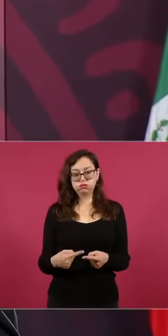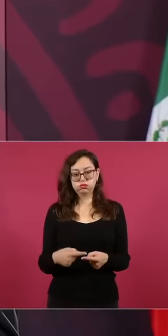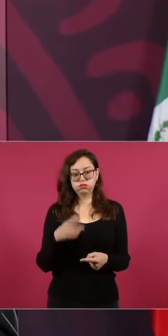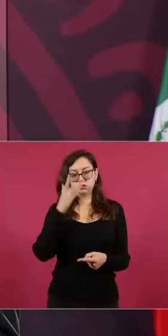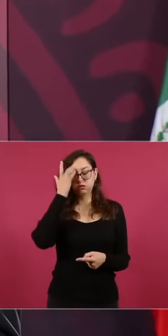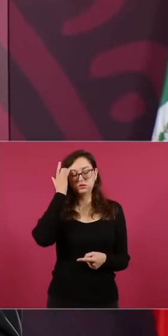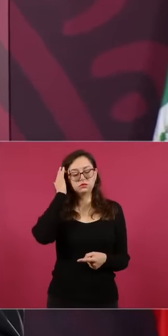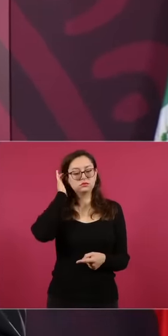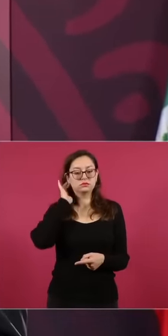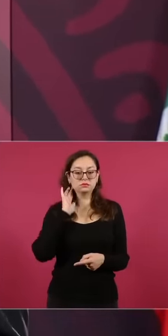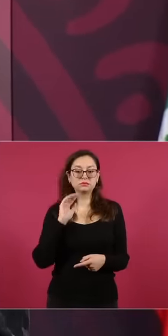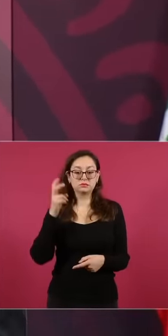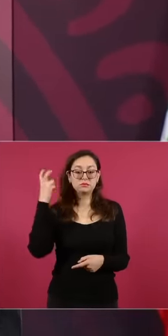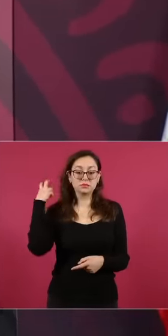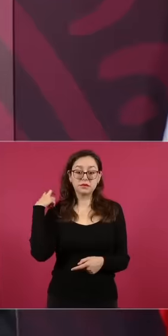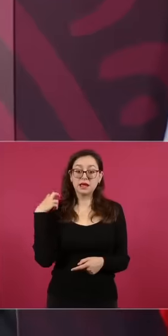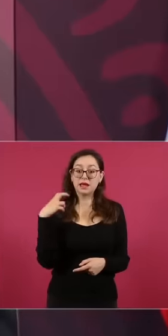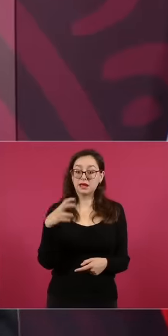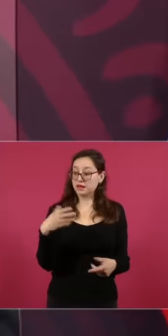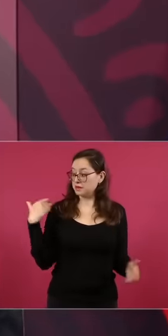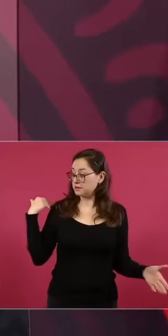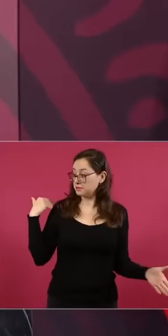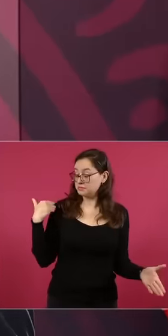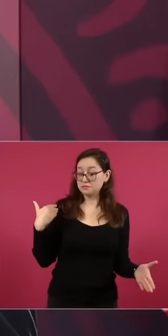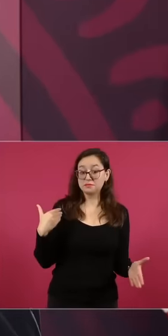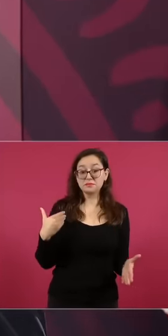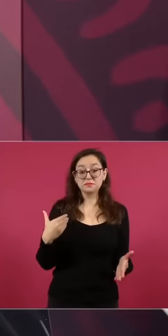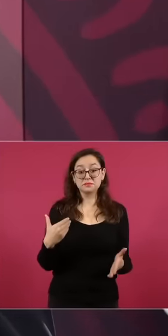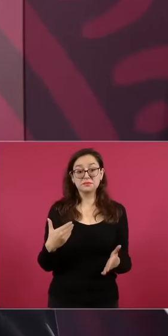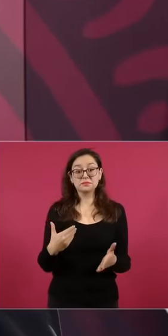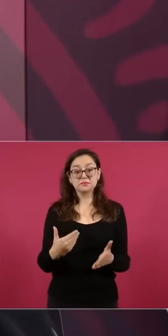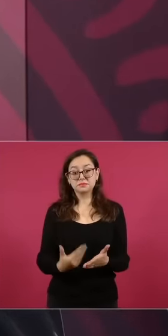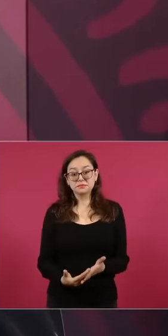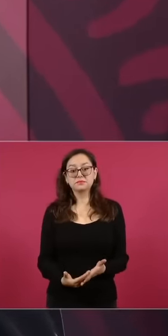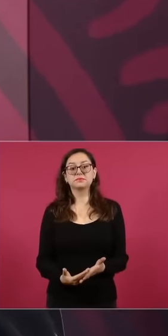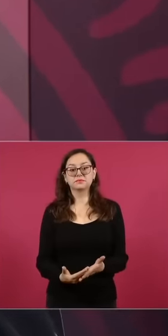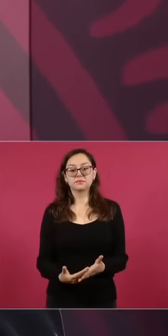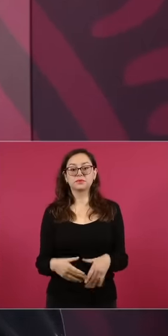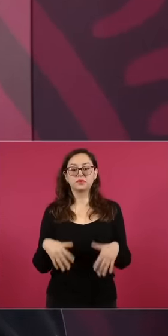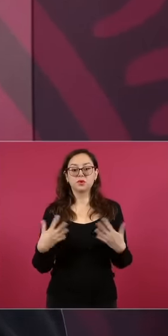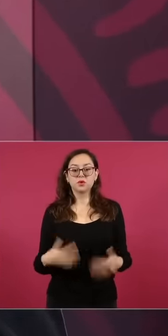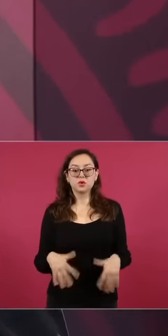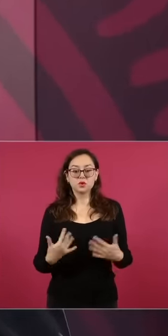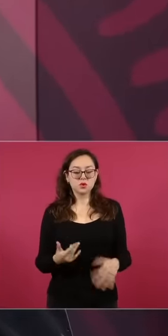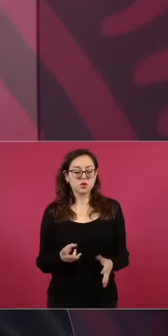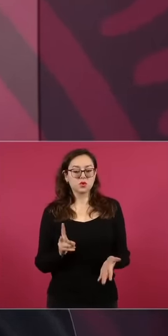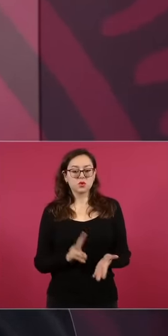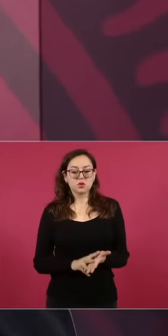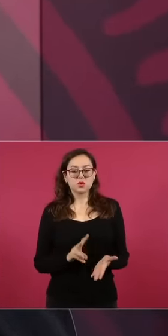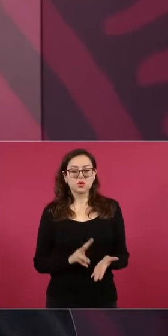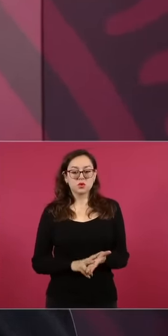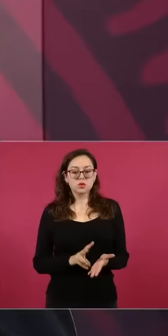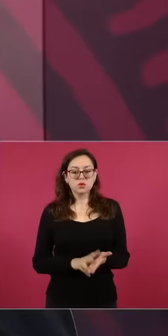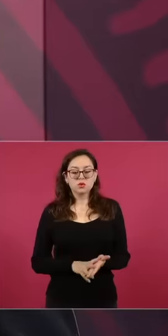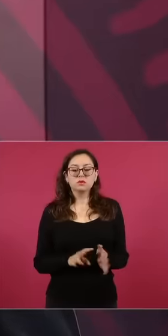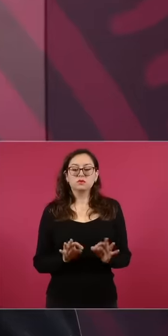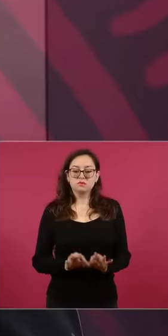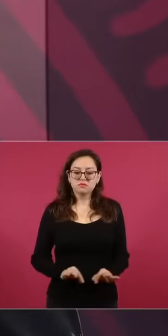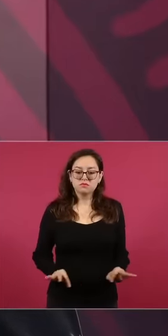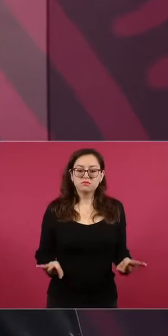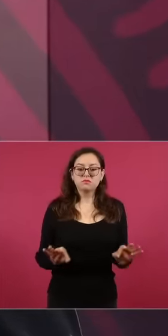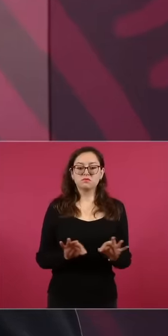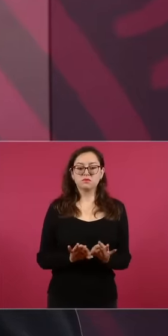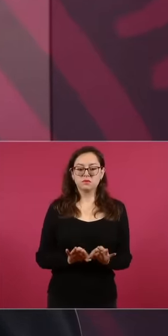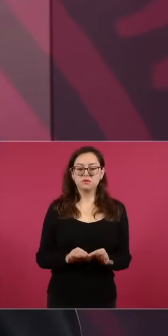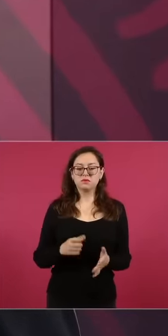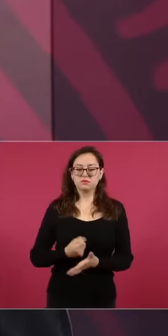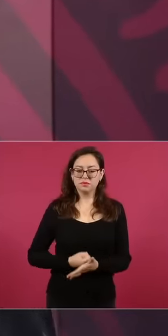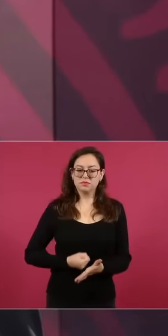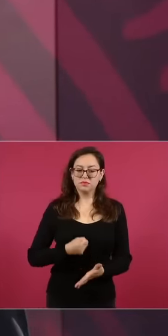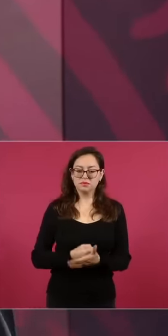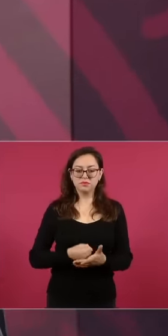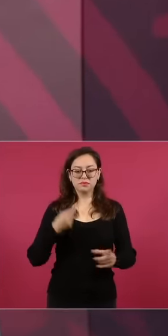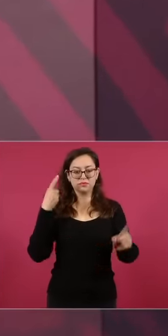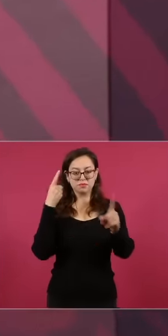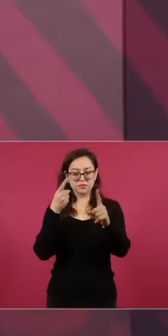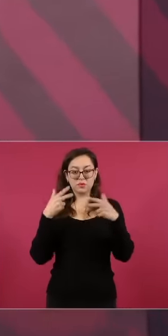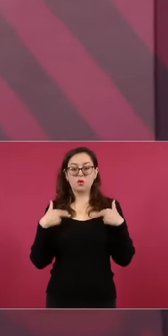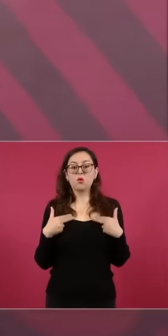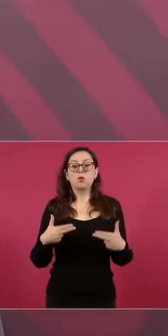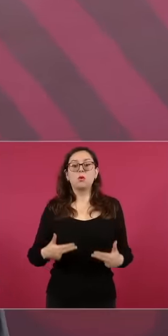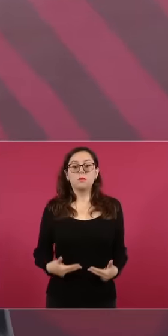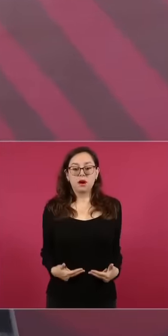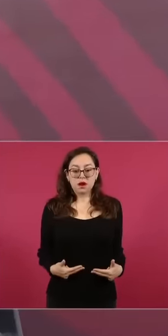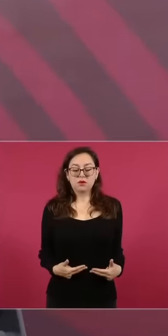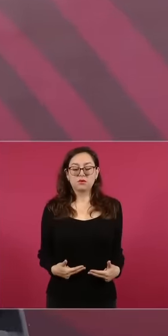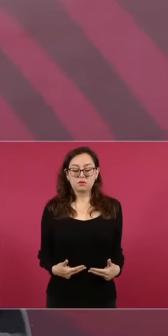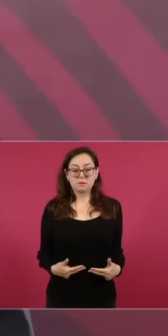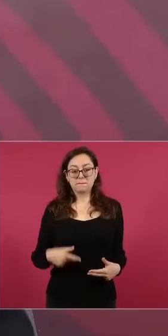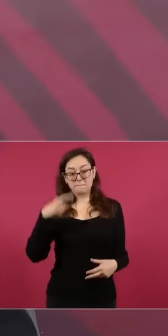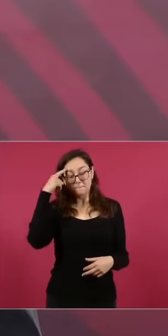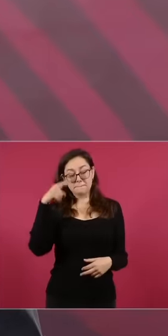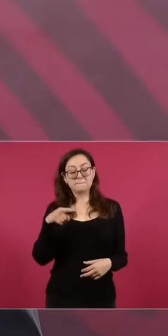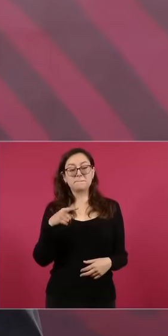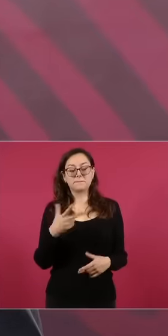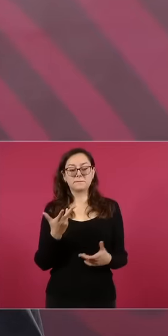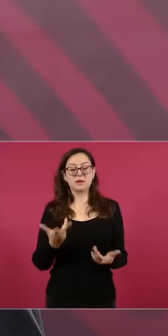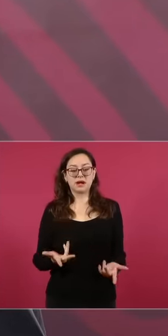Odyssey, so significant, so important, so human, to represent the noble people